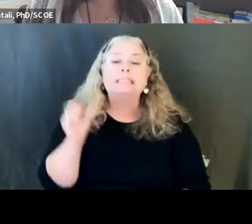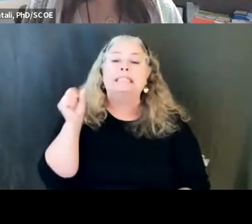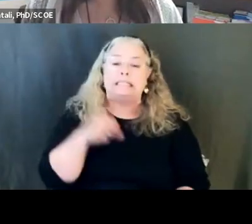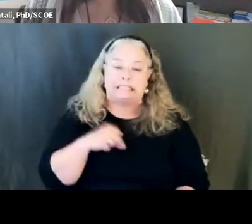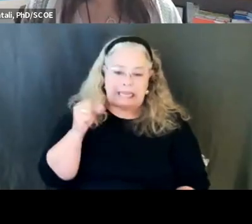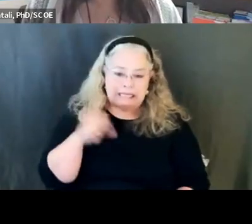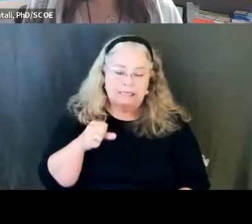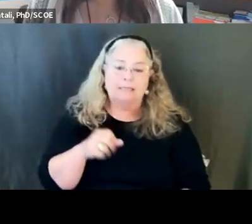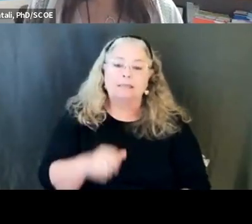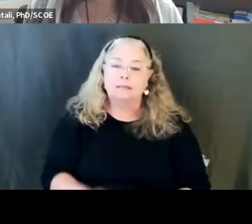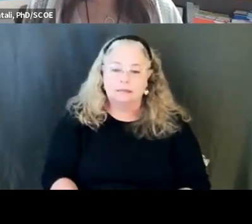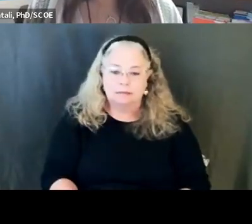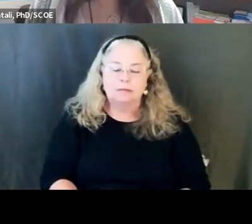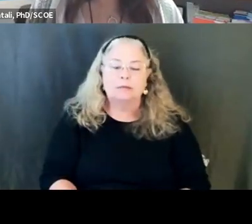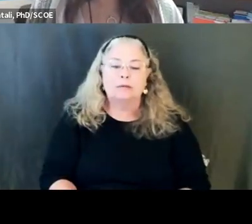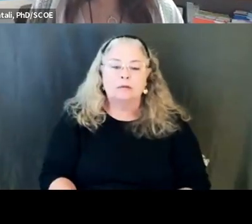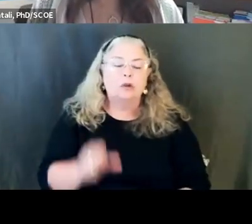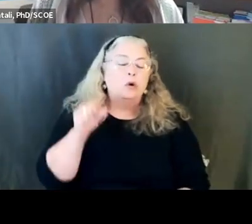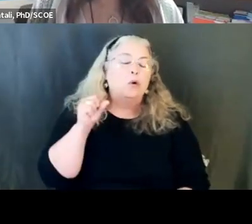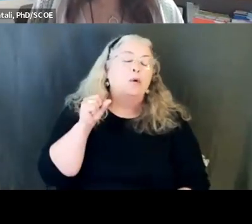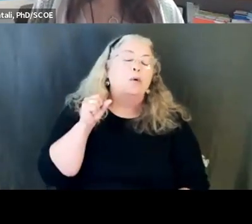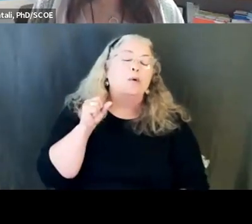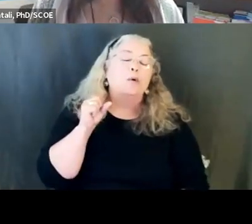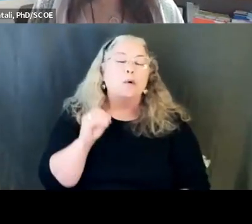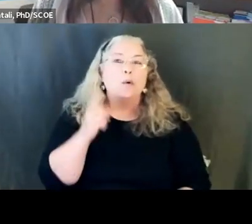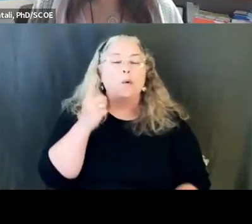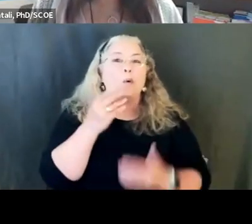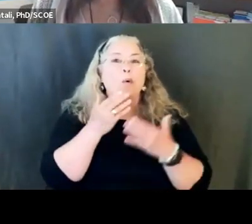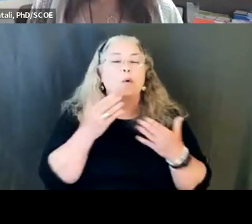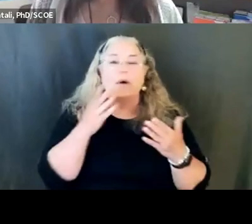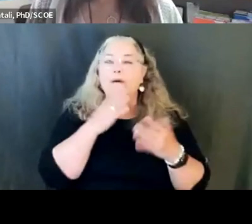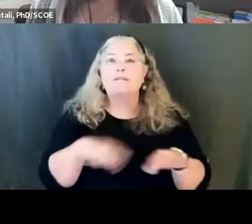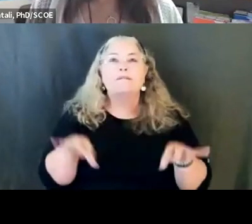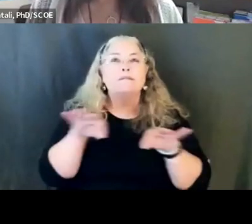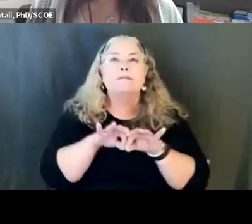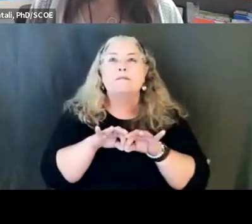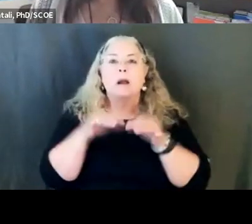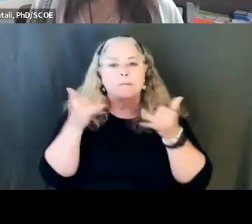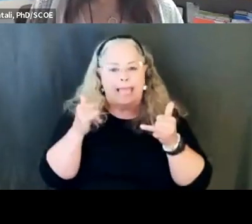Jennifer Adcock: Okay so one thing that's just vital is to make play a focus and to